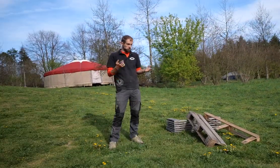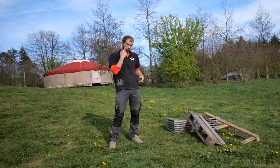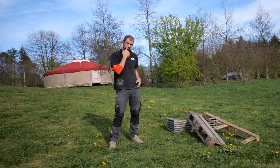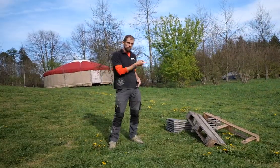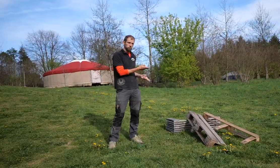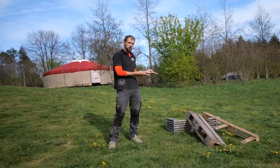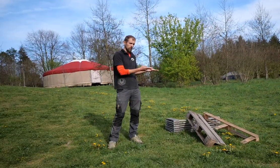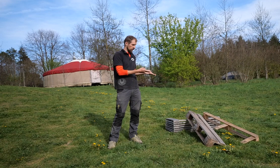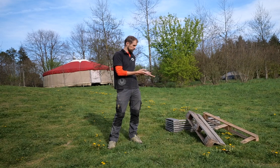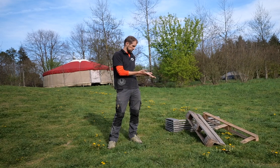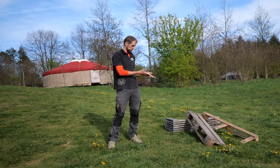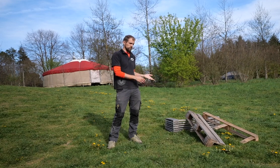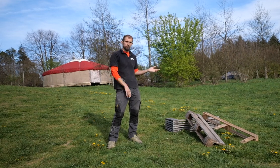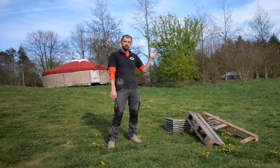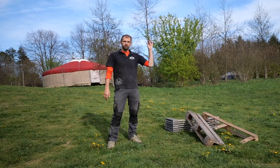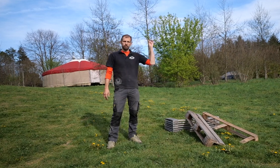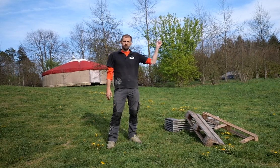See these pallets there? Let’s make magic !